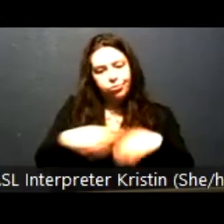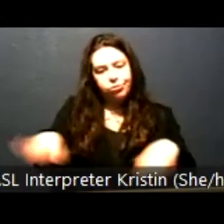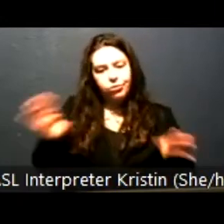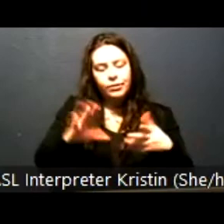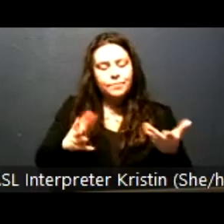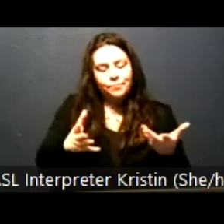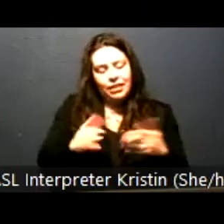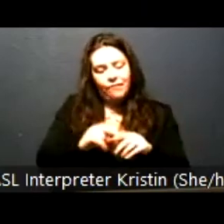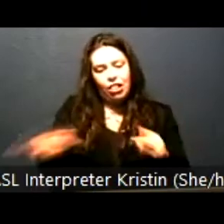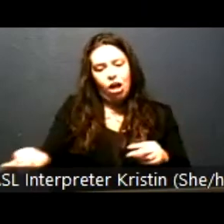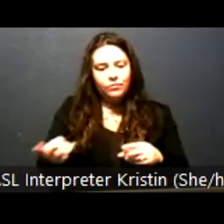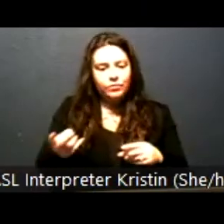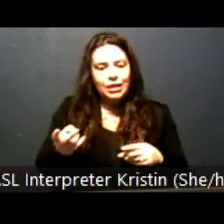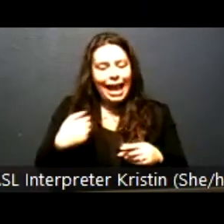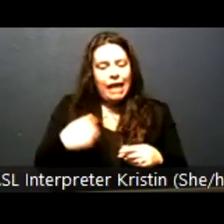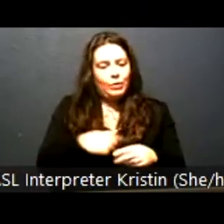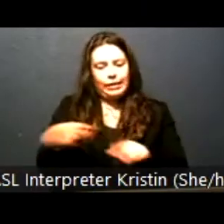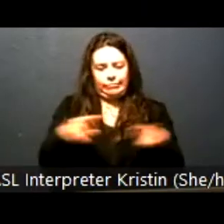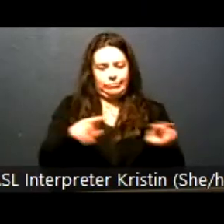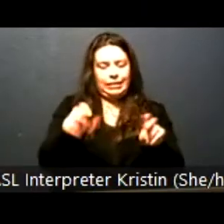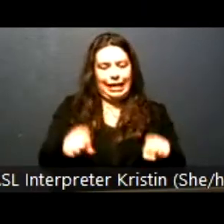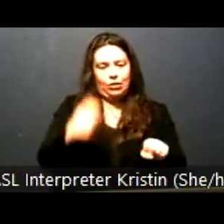need them, but that was that was a very helpful way for our guests to be able to know the difference.